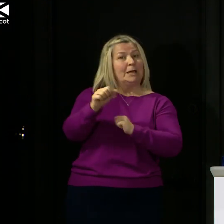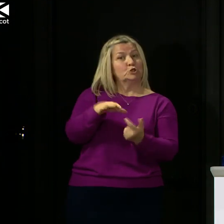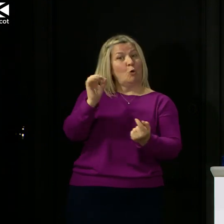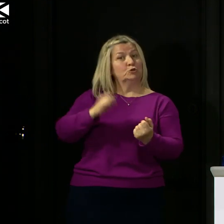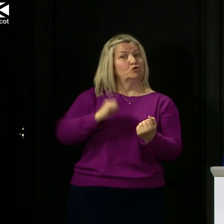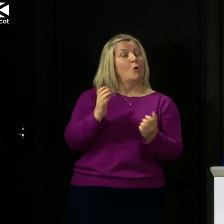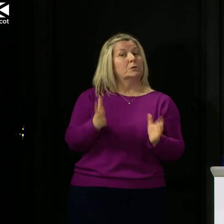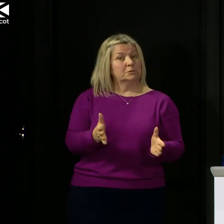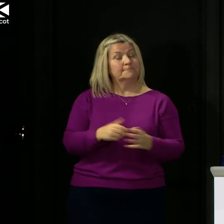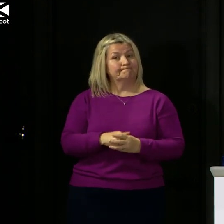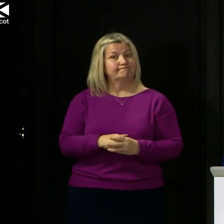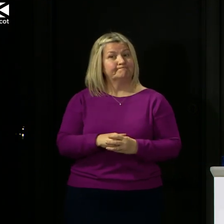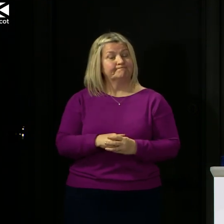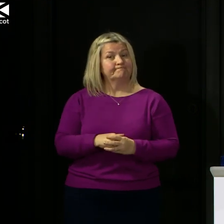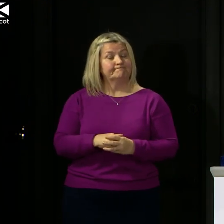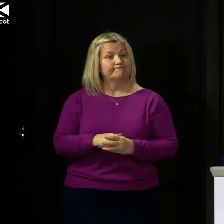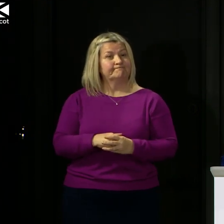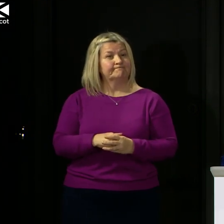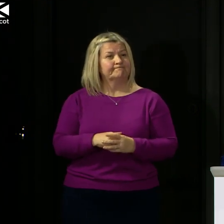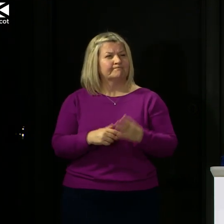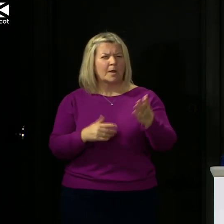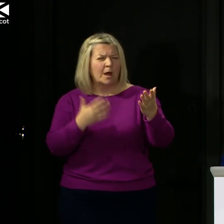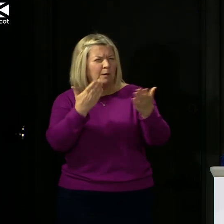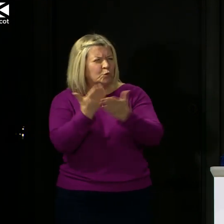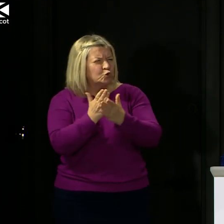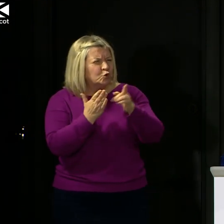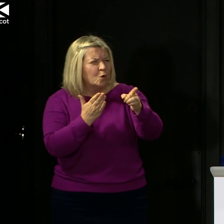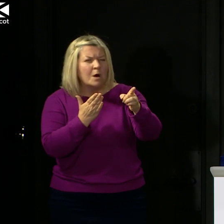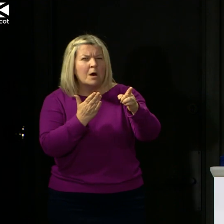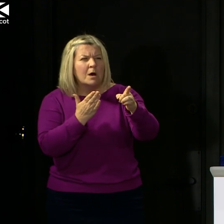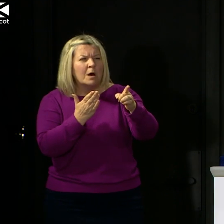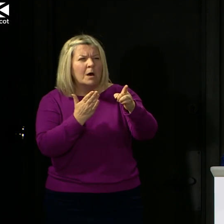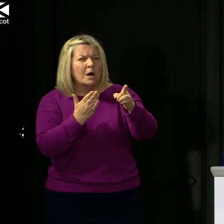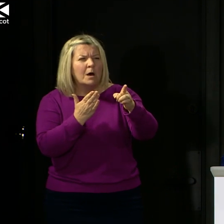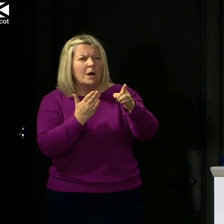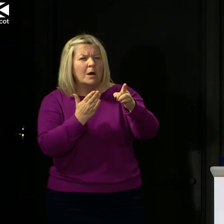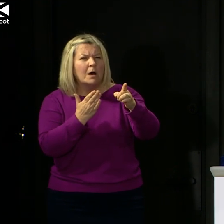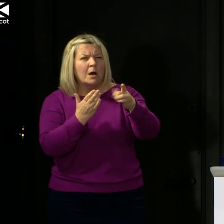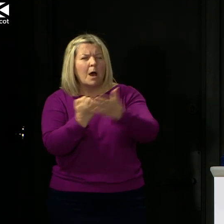on that. Certainly, I can remember saying if you were on the call, the update yesterday,